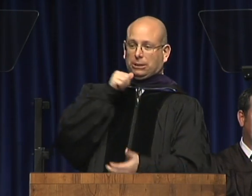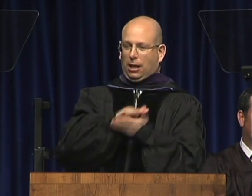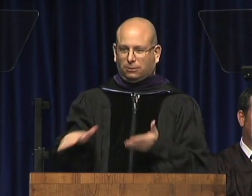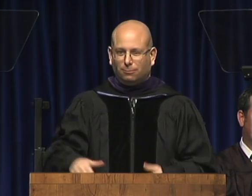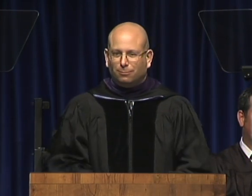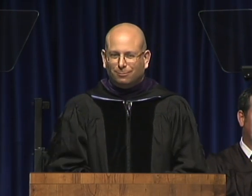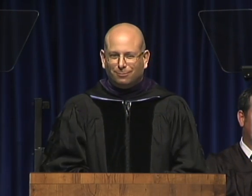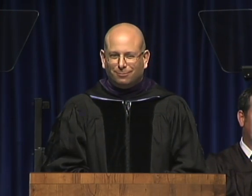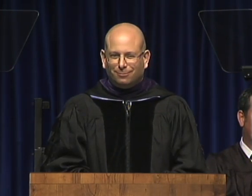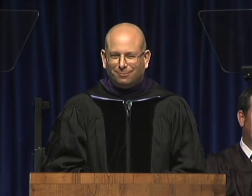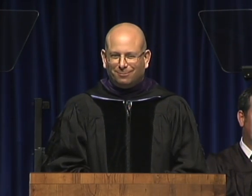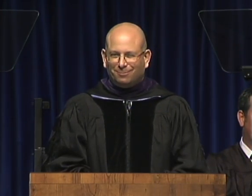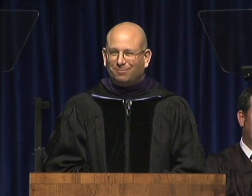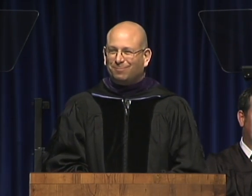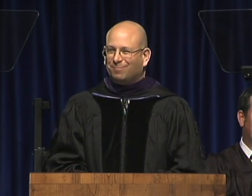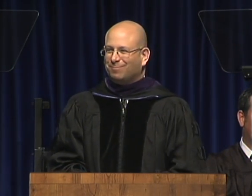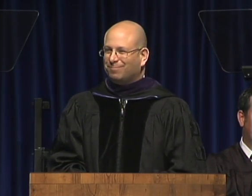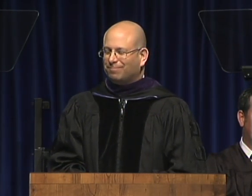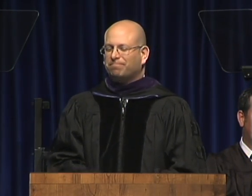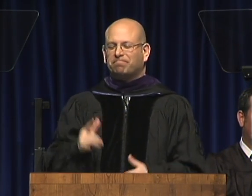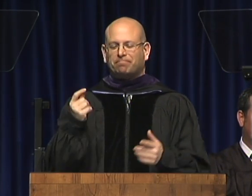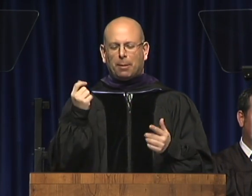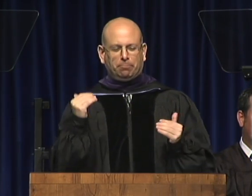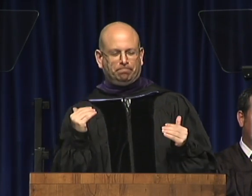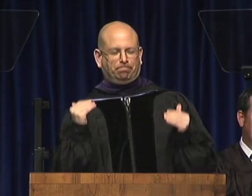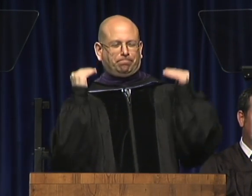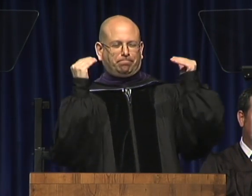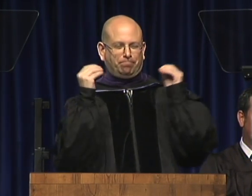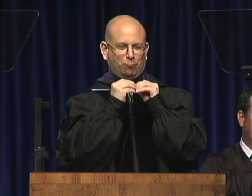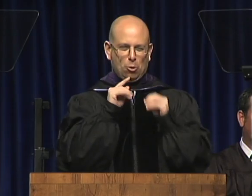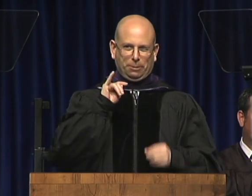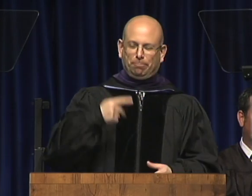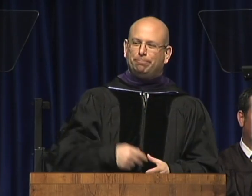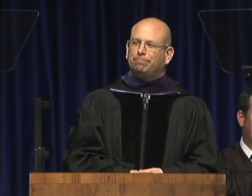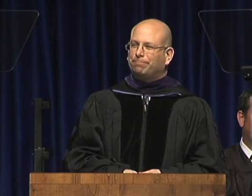Even if he's not nice to you.